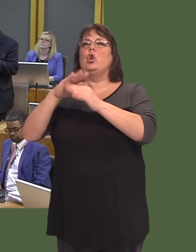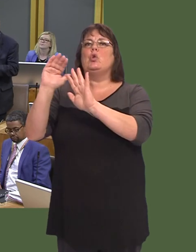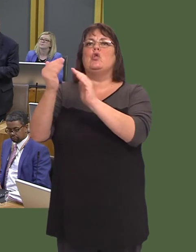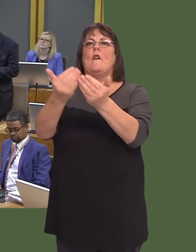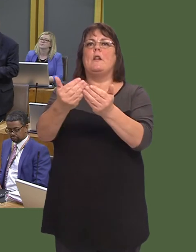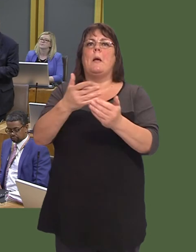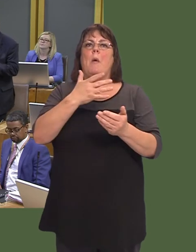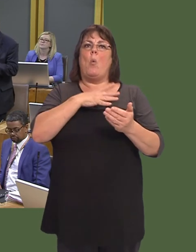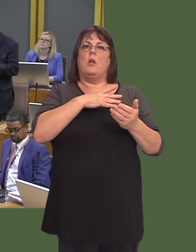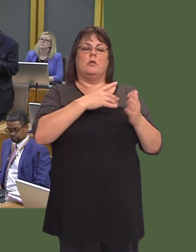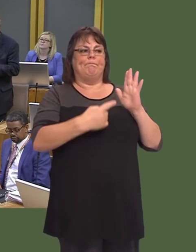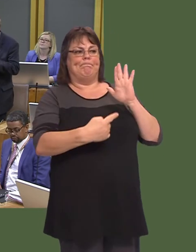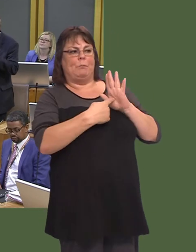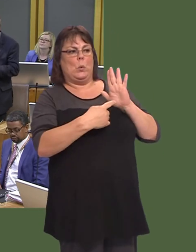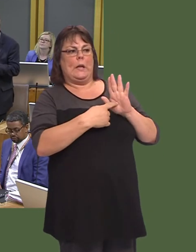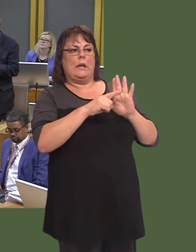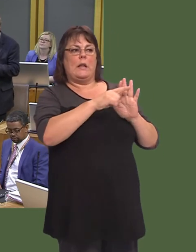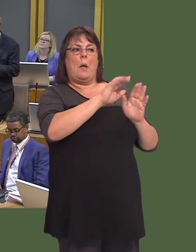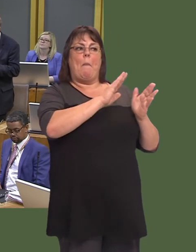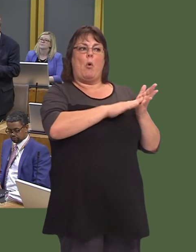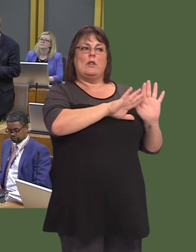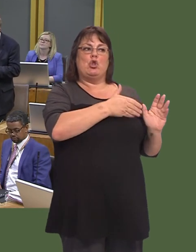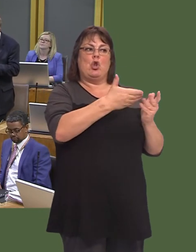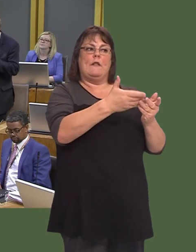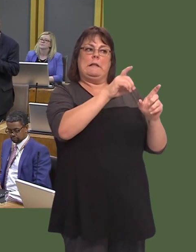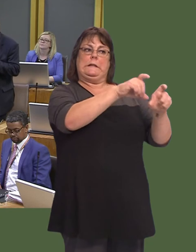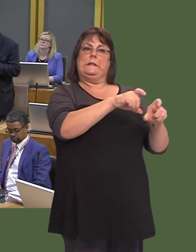is guarantees that services at Morriston stay in Morriston, because theyíve built up a